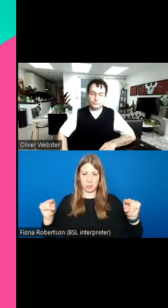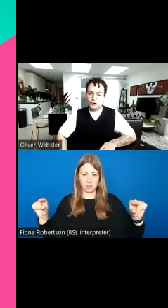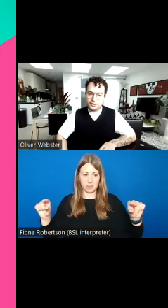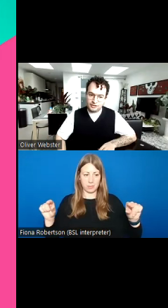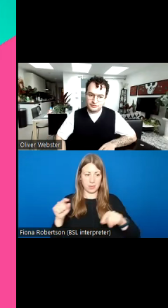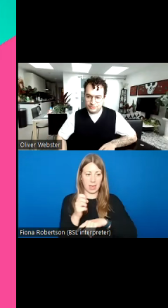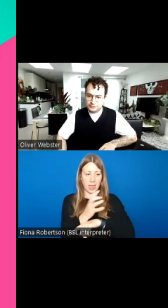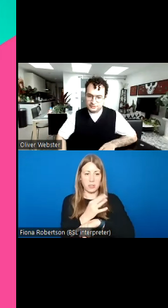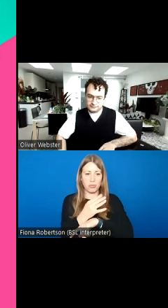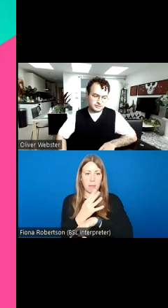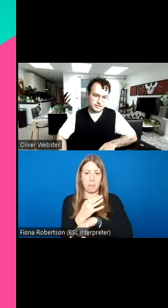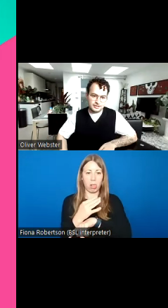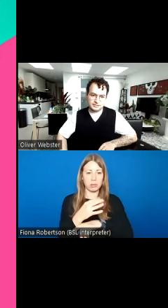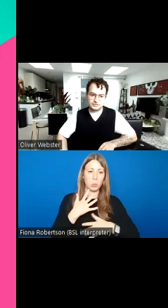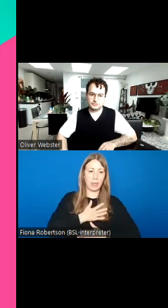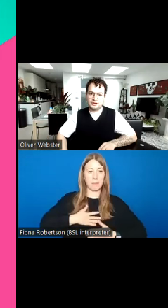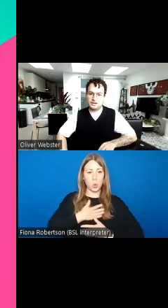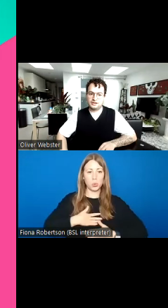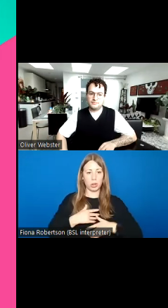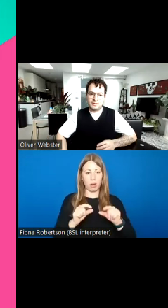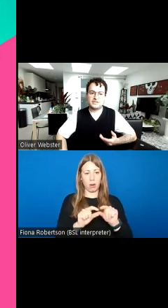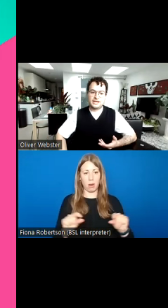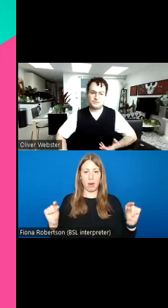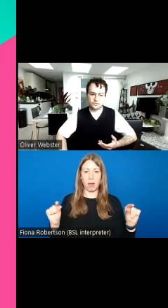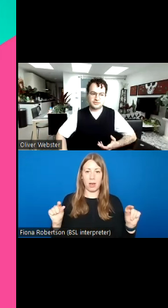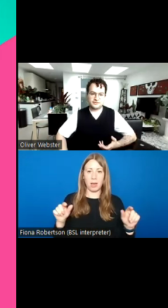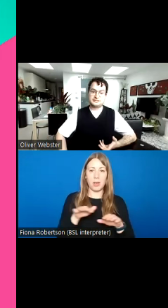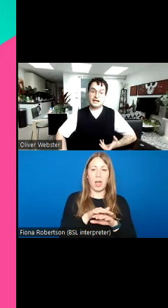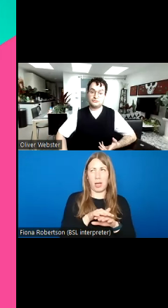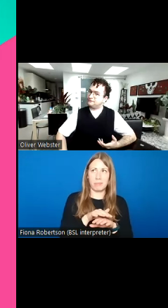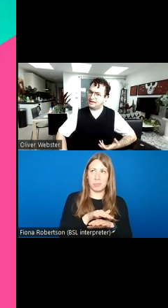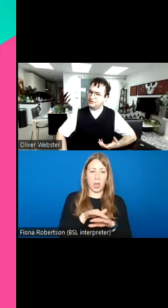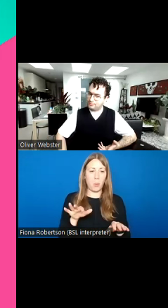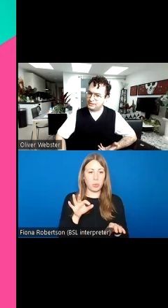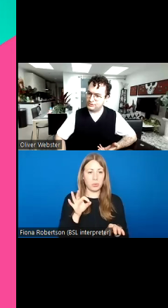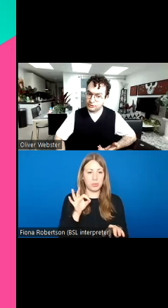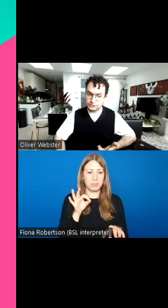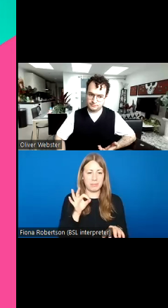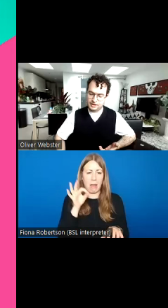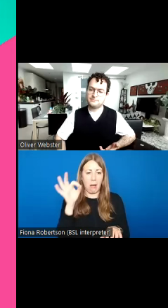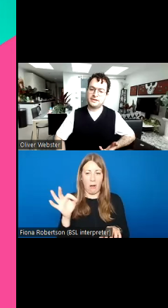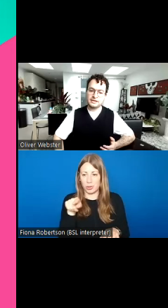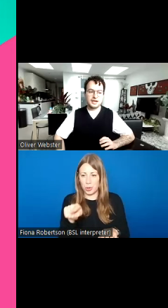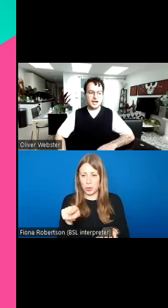I'm not going to ask anyone to volunteer to imitate what they think the sound of hair trembling with emotion might be,